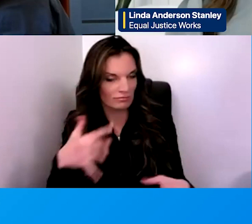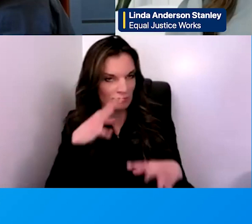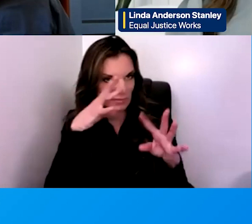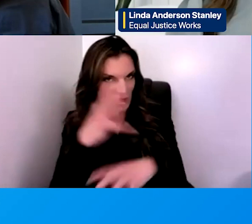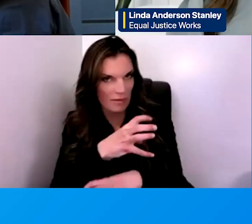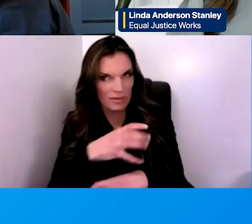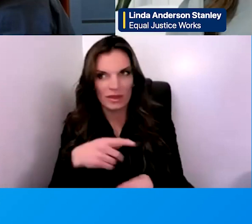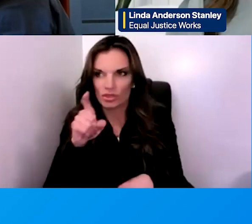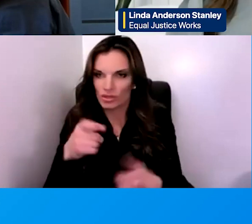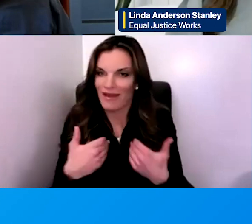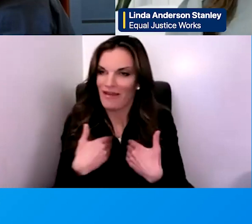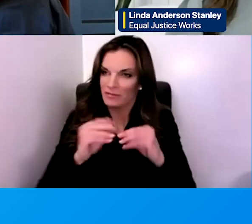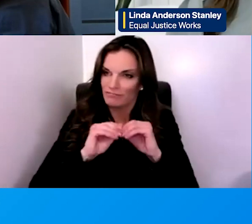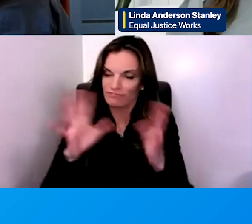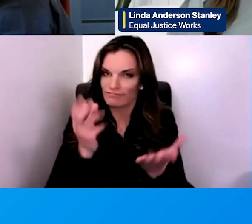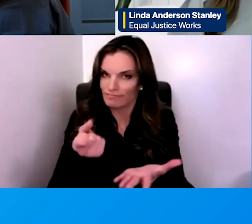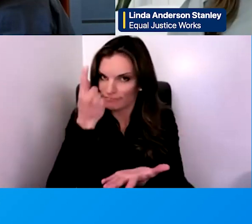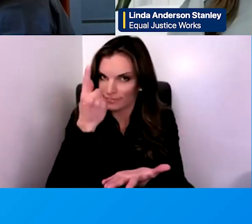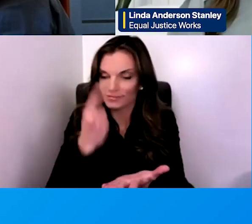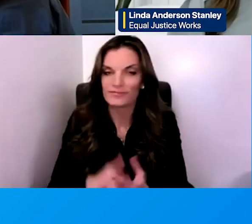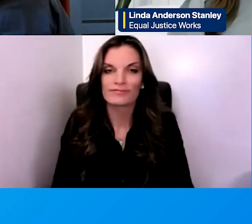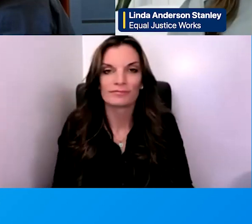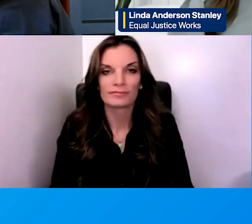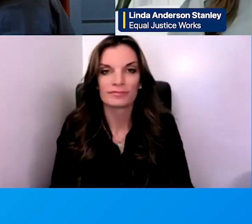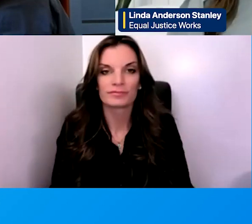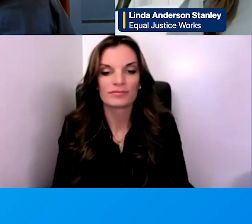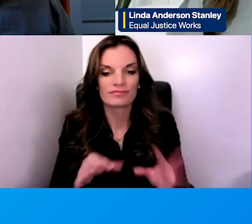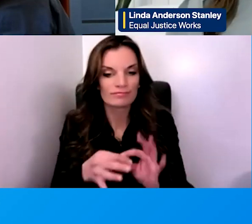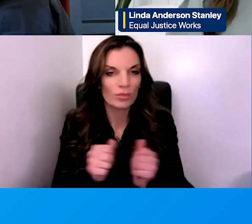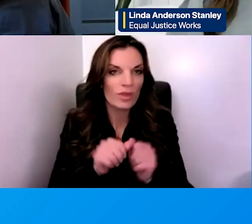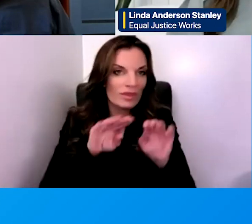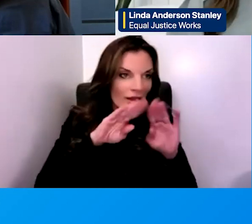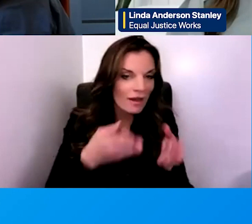replacement. And I think that the need for